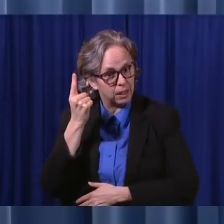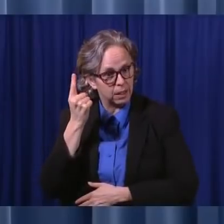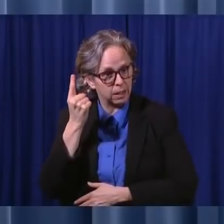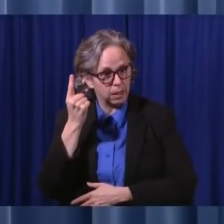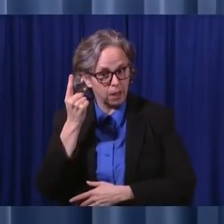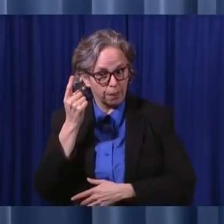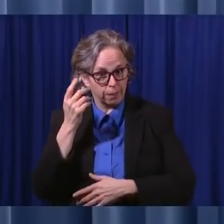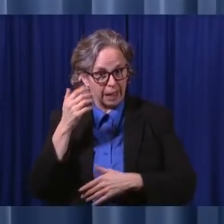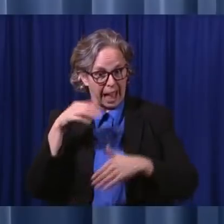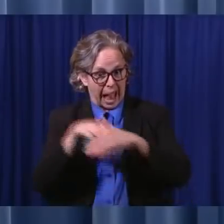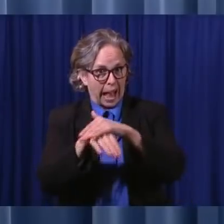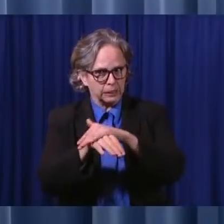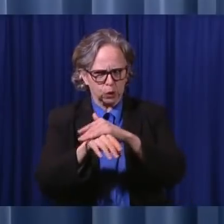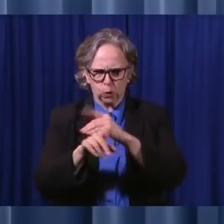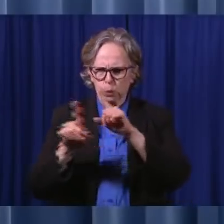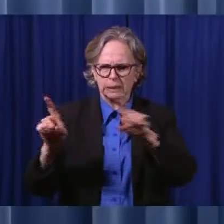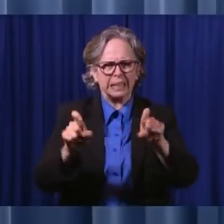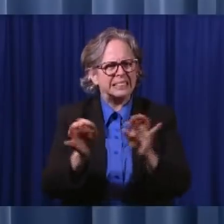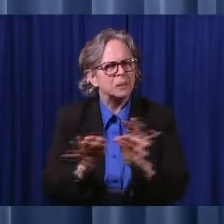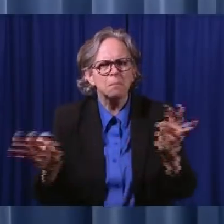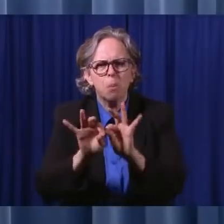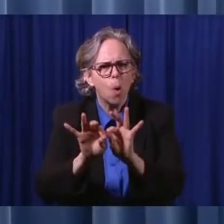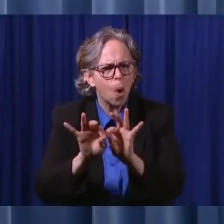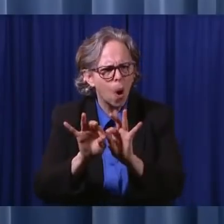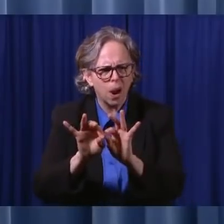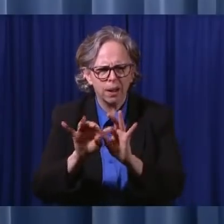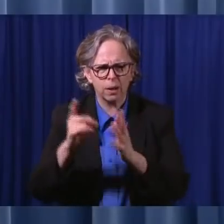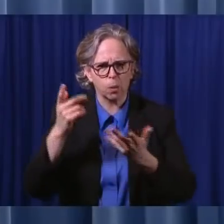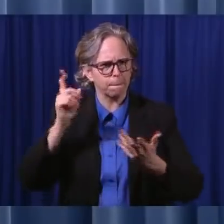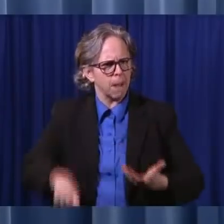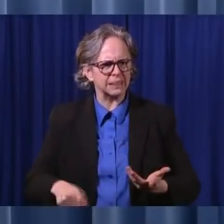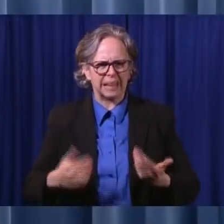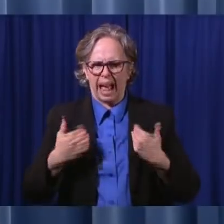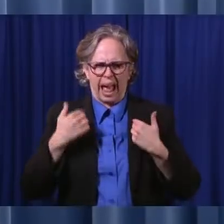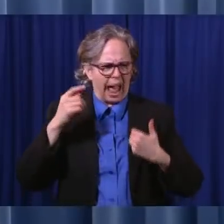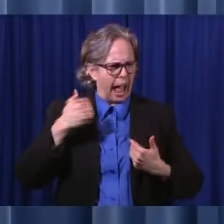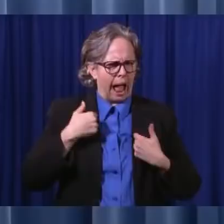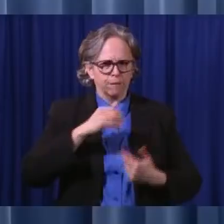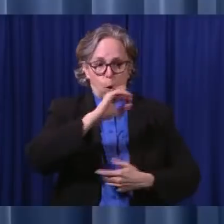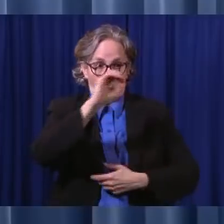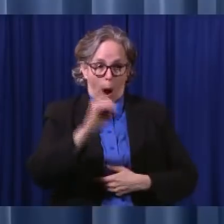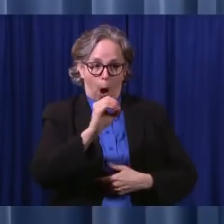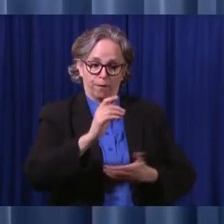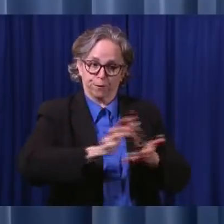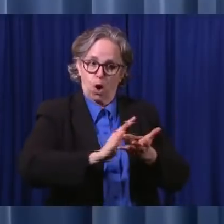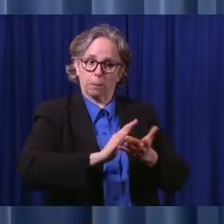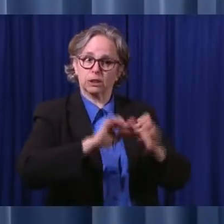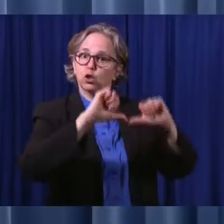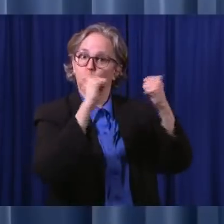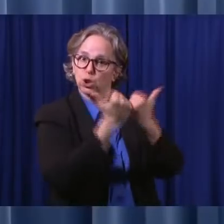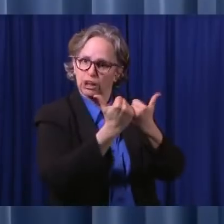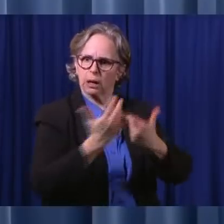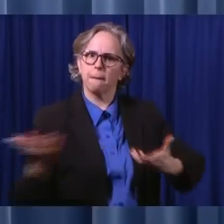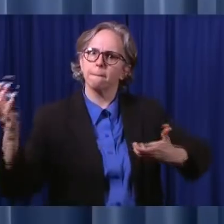ALLOWING THEM TO ORDER ADMINISTER TESTS FOR COVID-19. ACCESS TO THESE TESTS IS IMPORTANT.